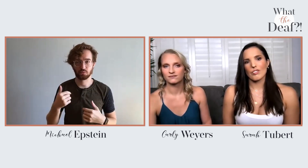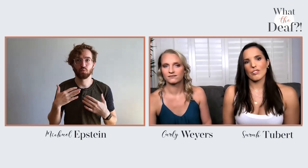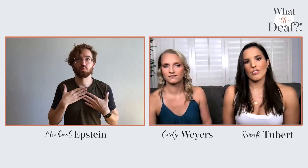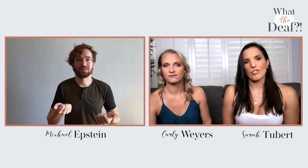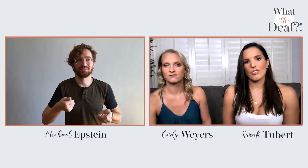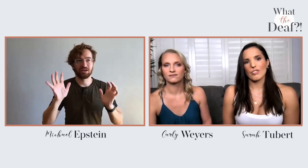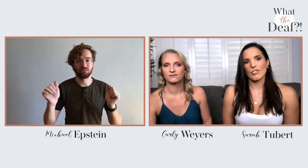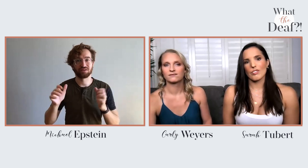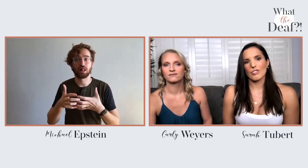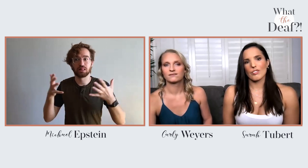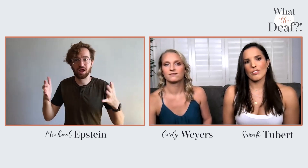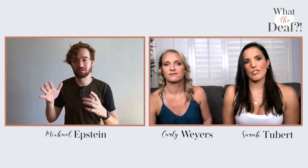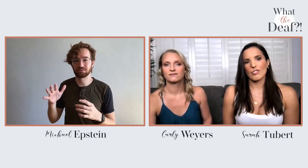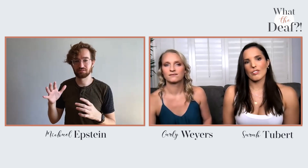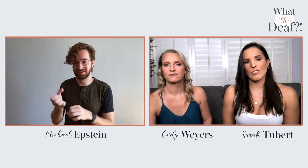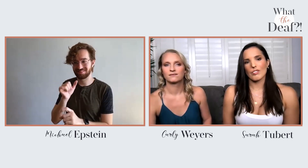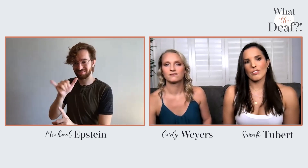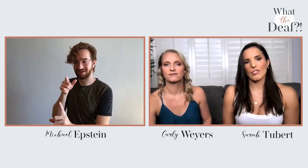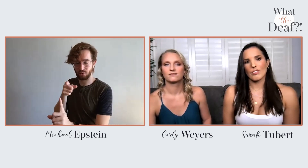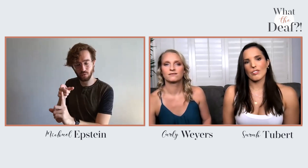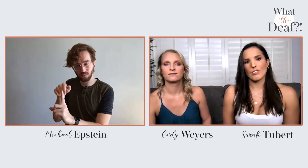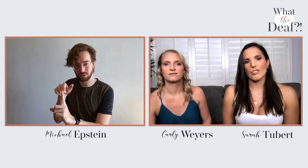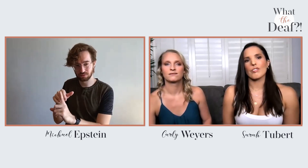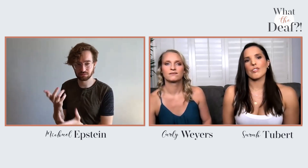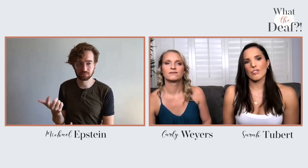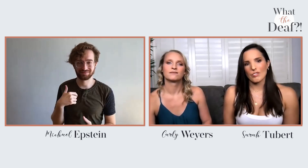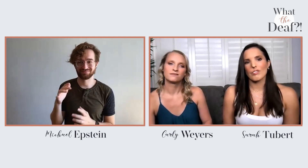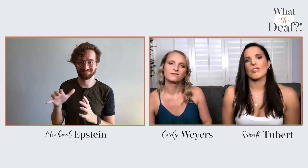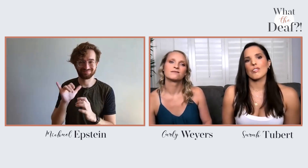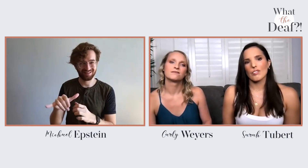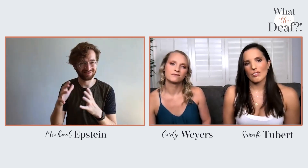I sacrificed a lot to obtain that goal that I had in mind.